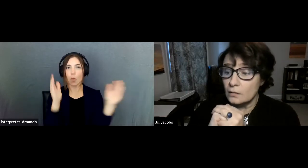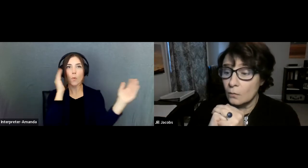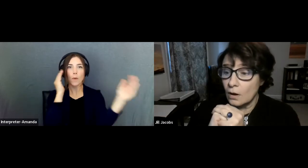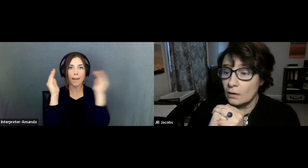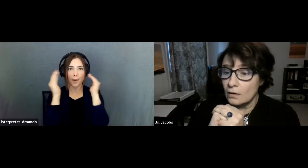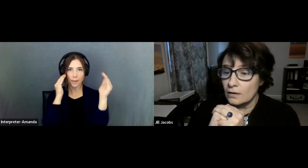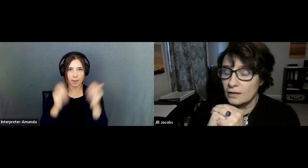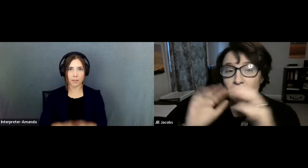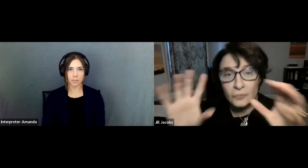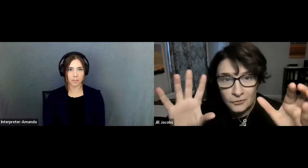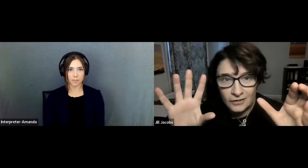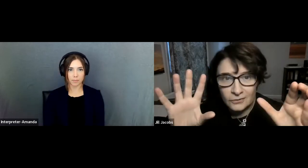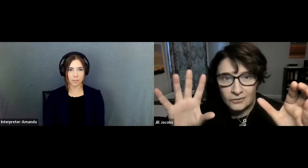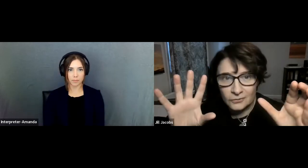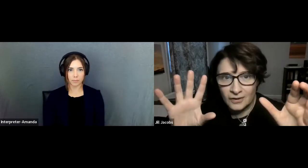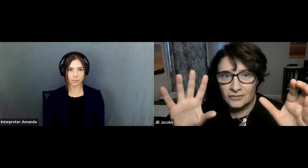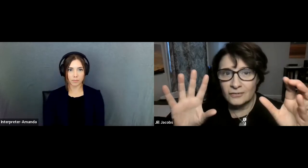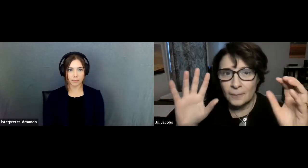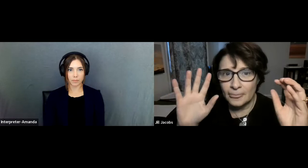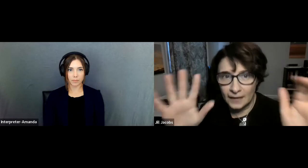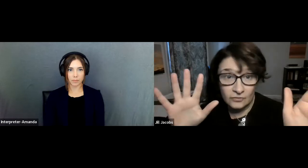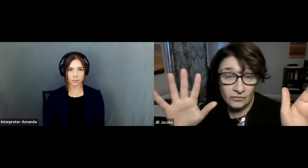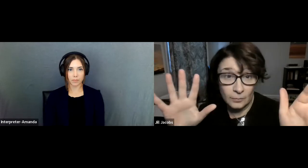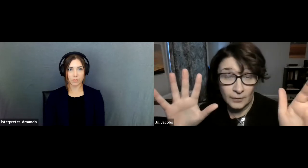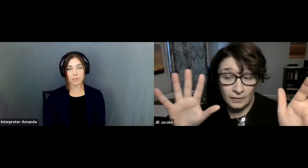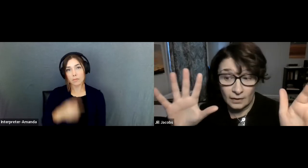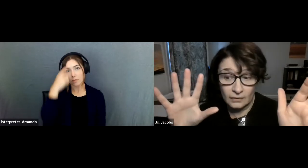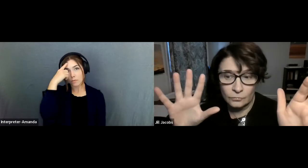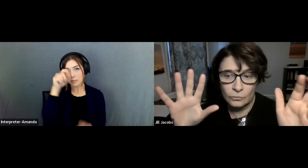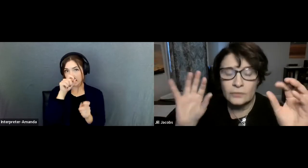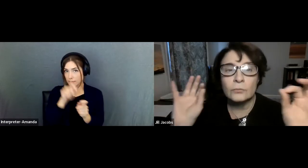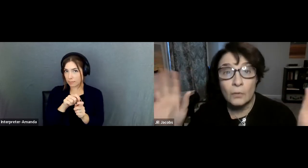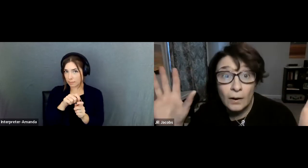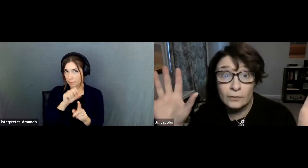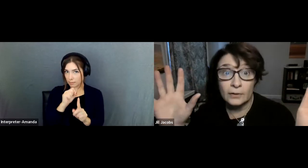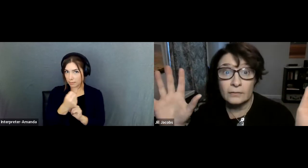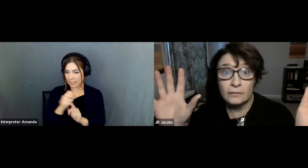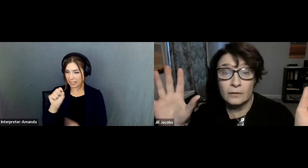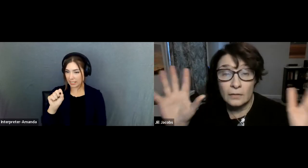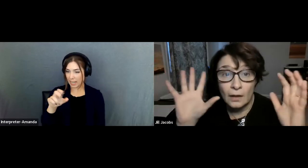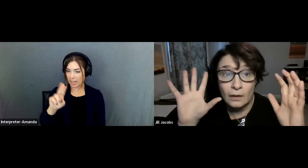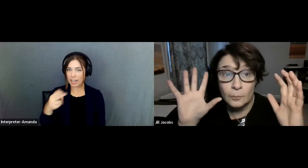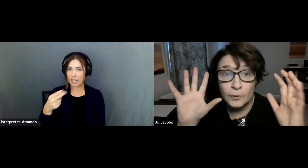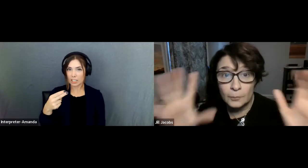You know, in this particular situation, HCBS settings rule it's a requirement that people